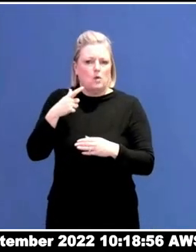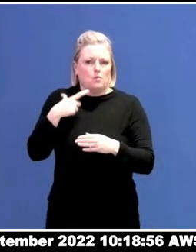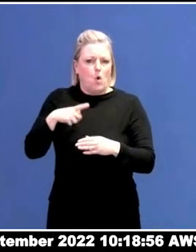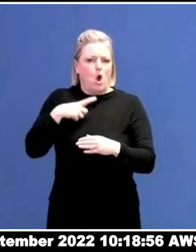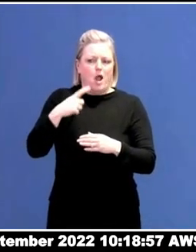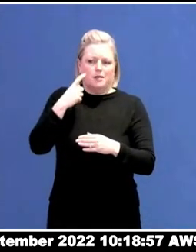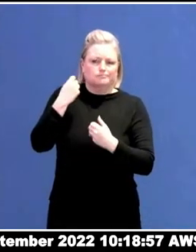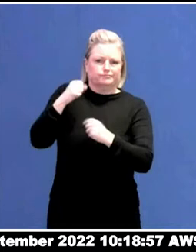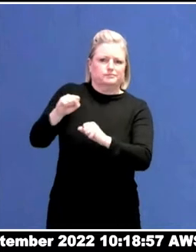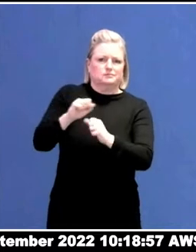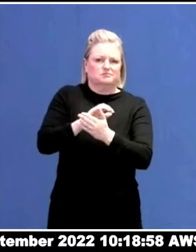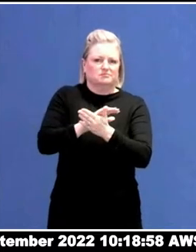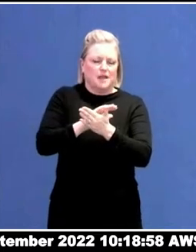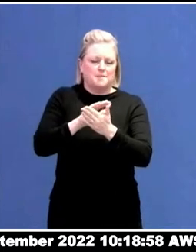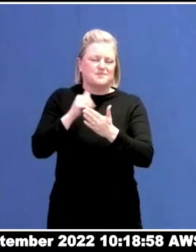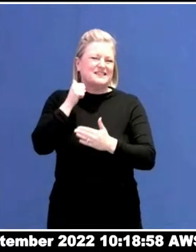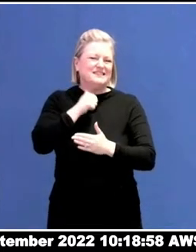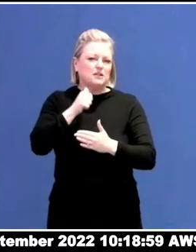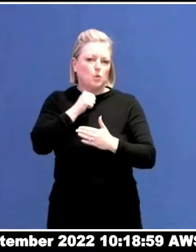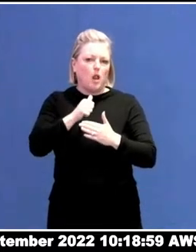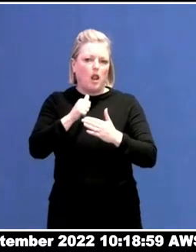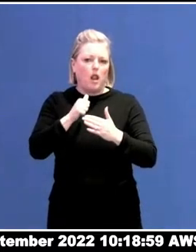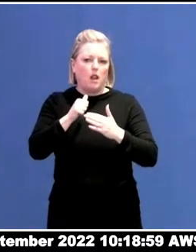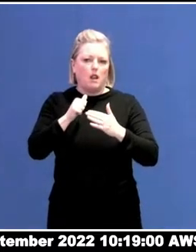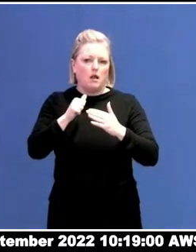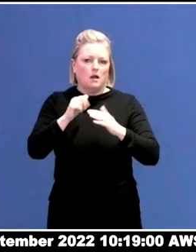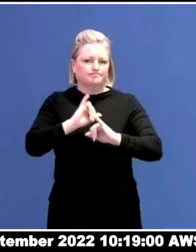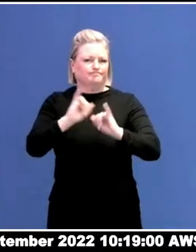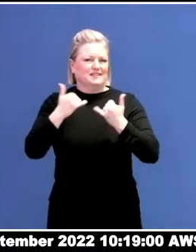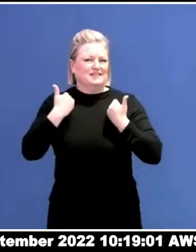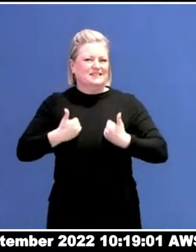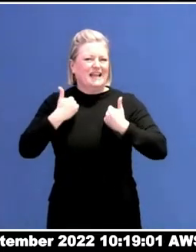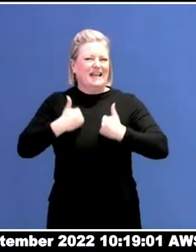And was he transferred to the Royal Perth Hospital Sexual Health Clinic?